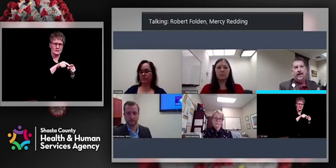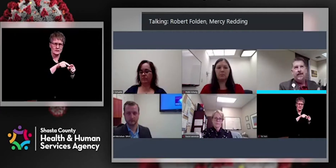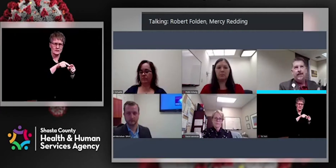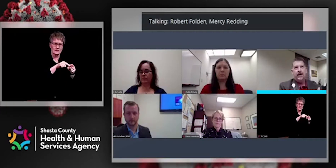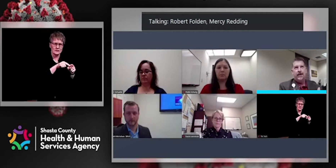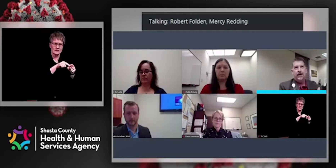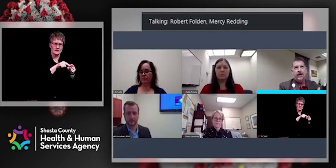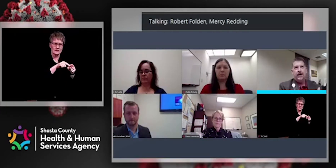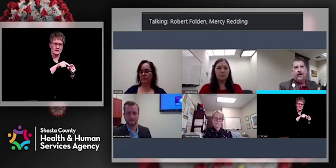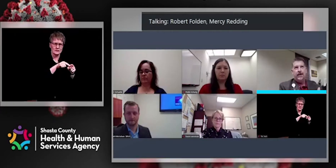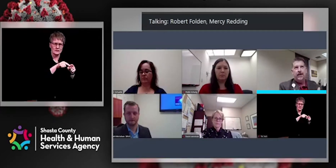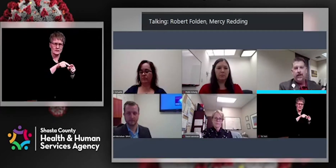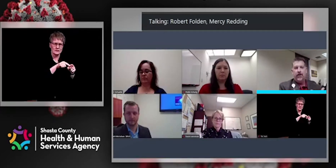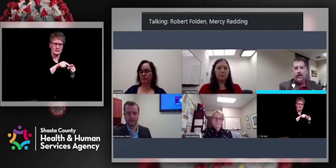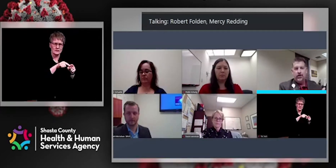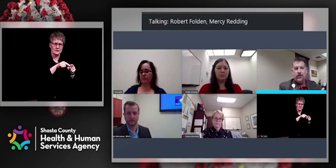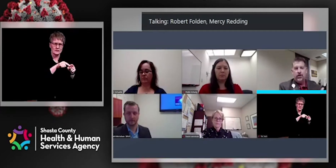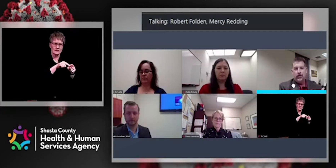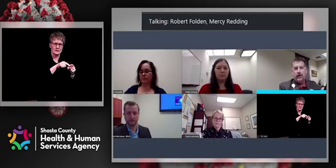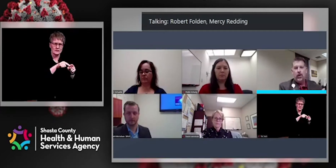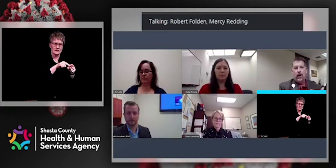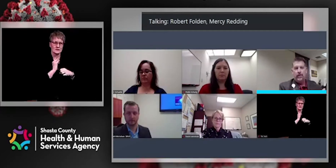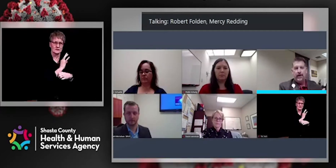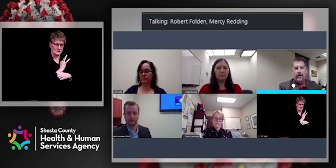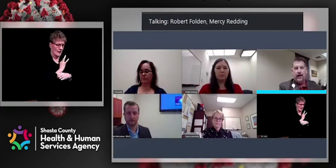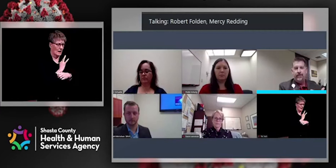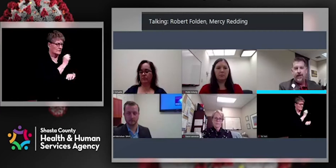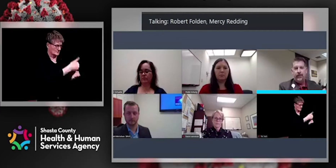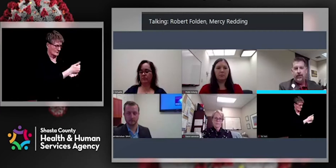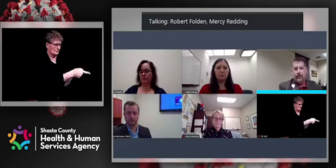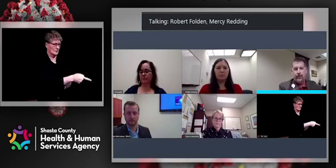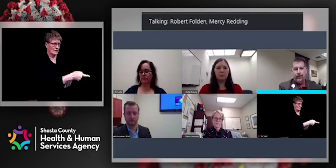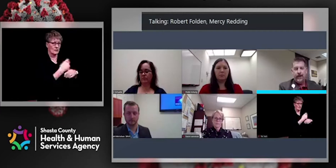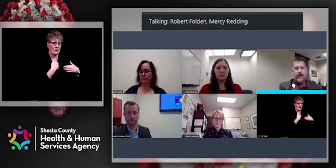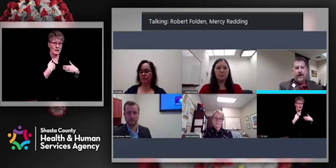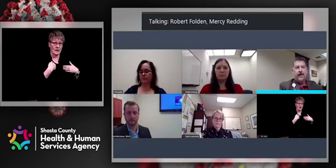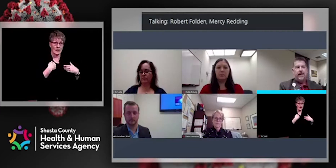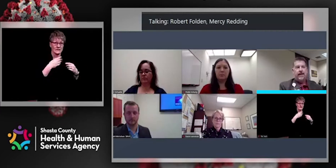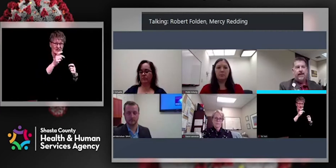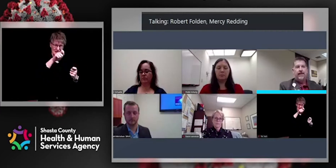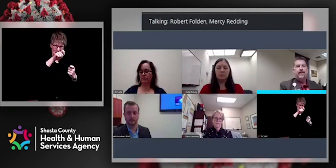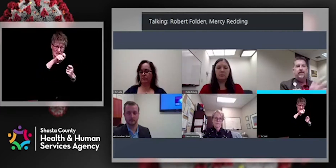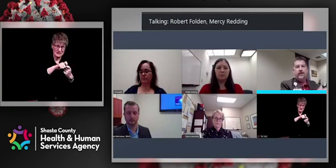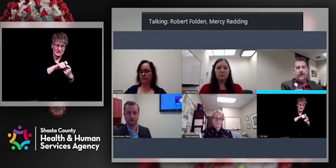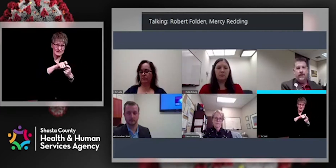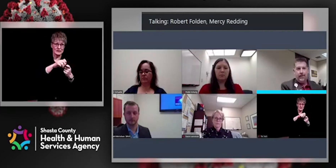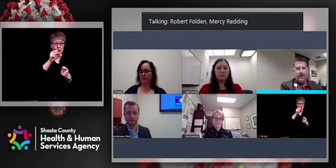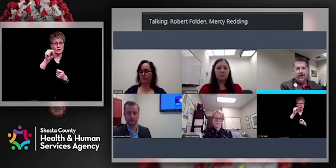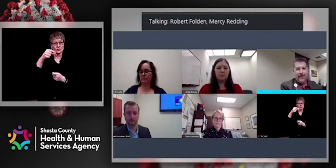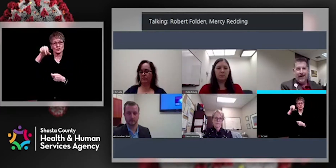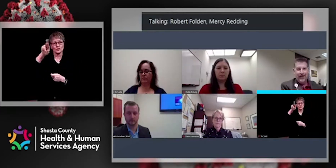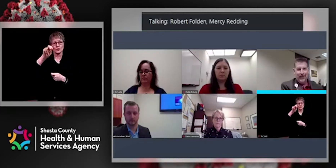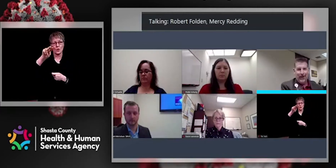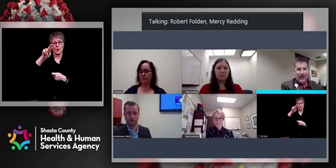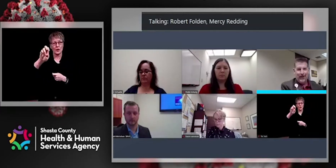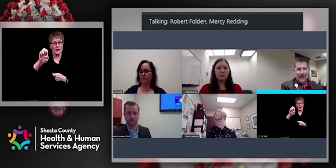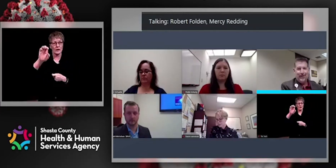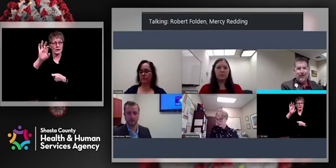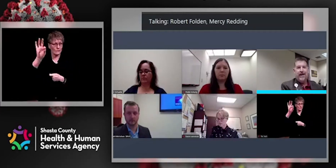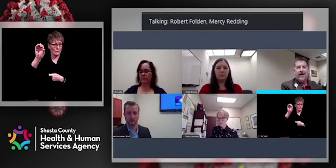and there is a square footage requirement of that room. Then there's the topic of negative pressure.